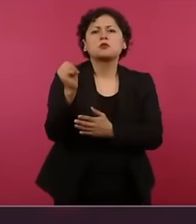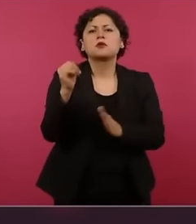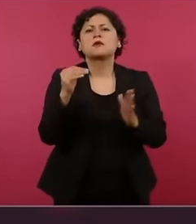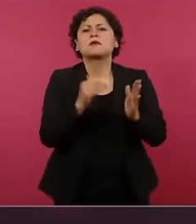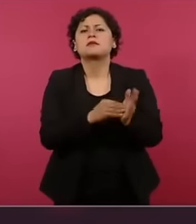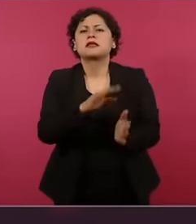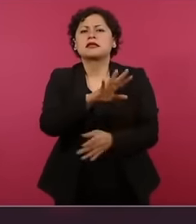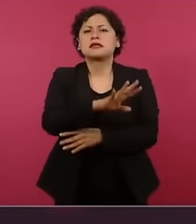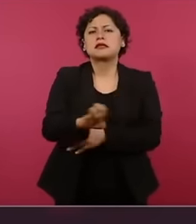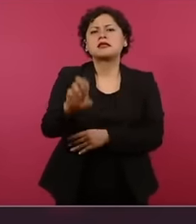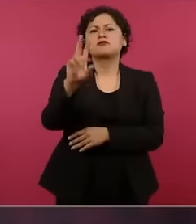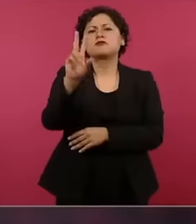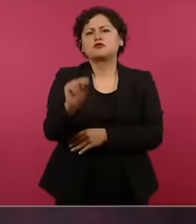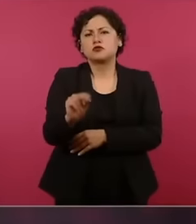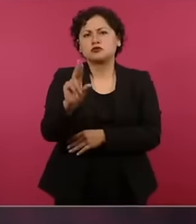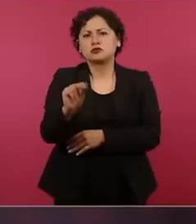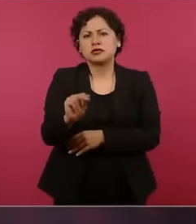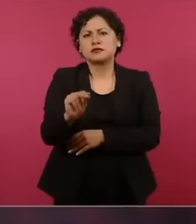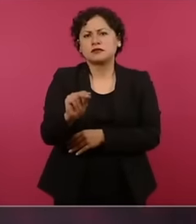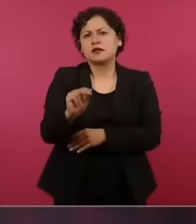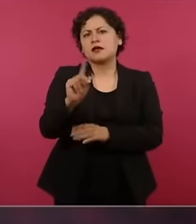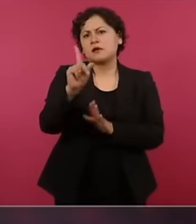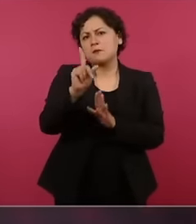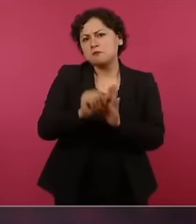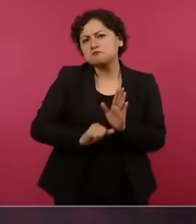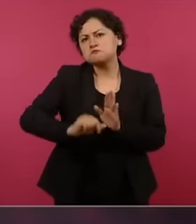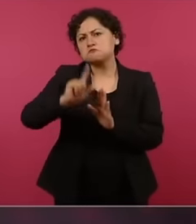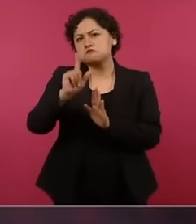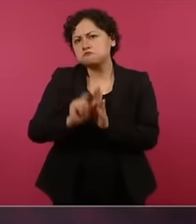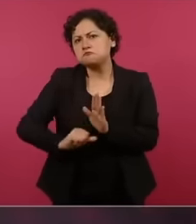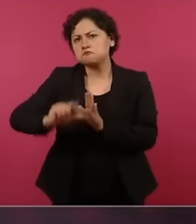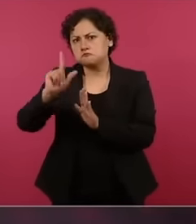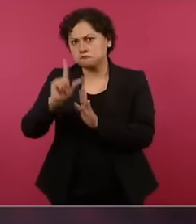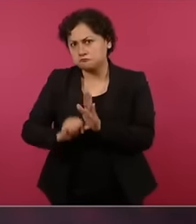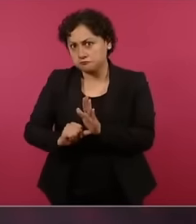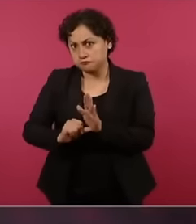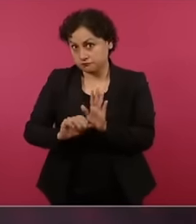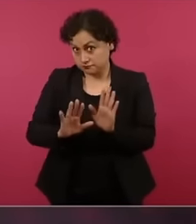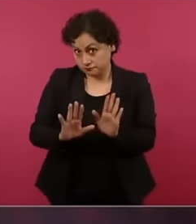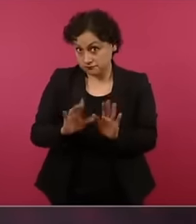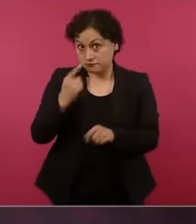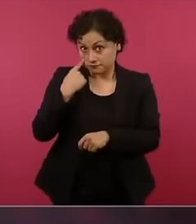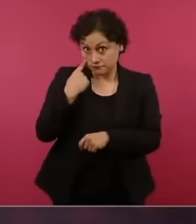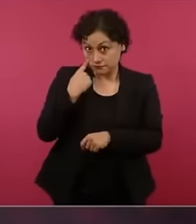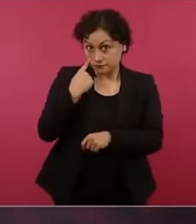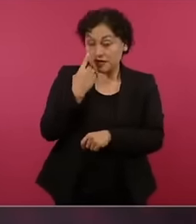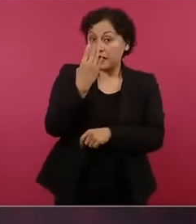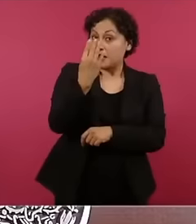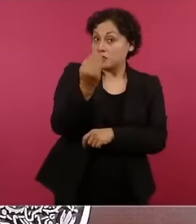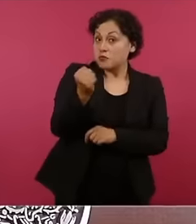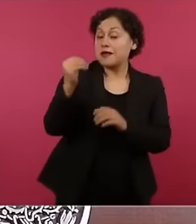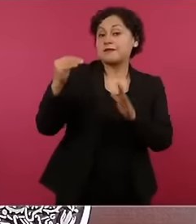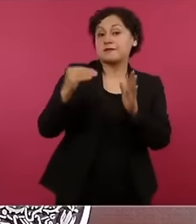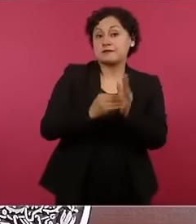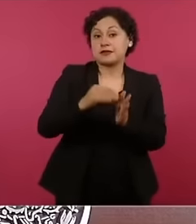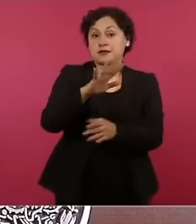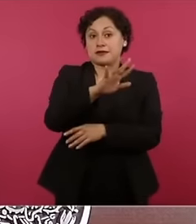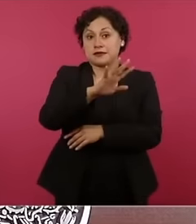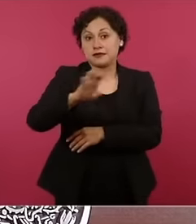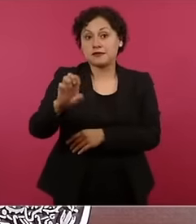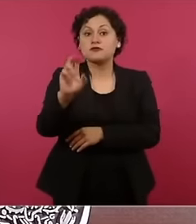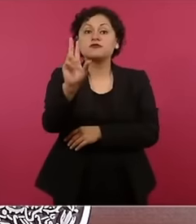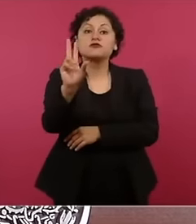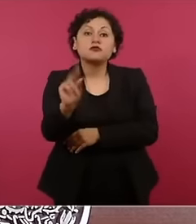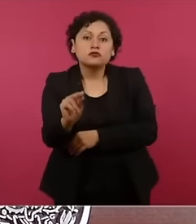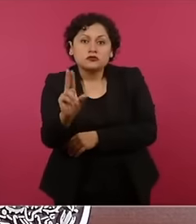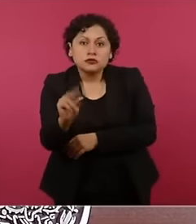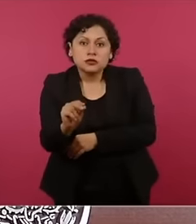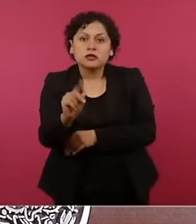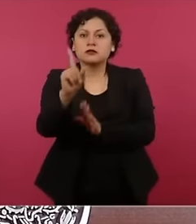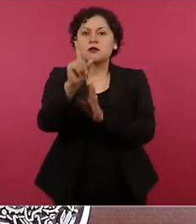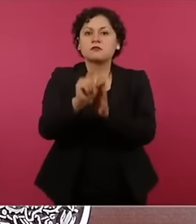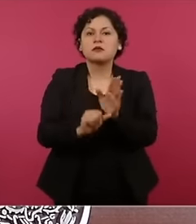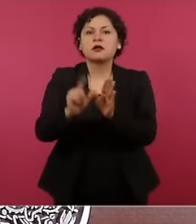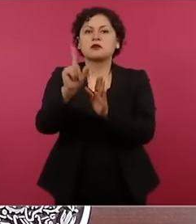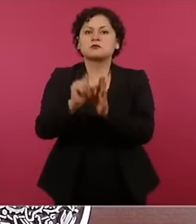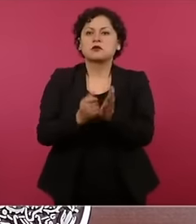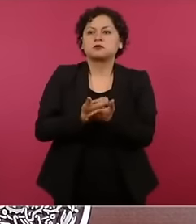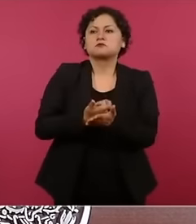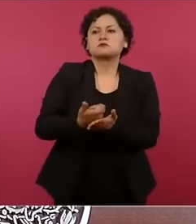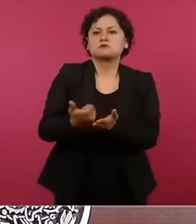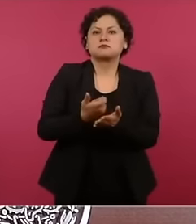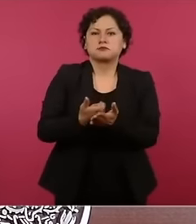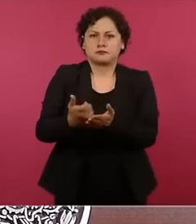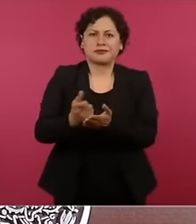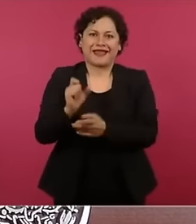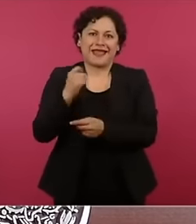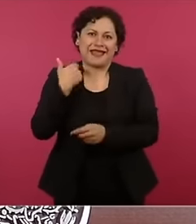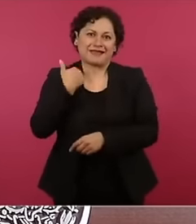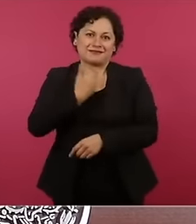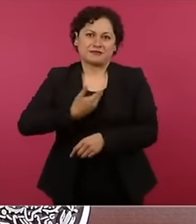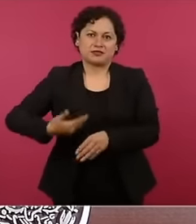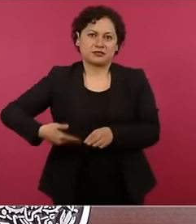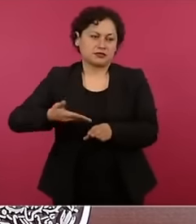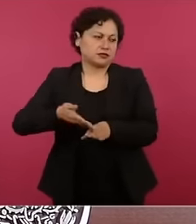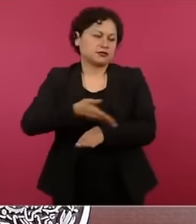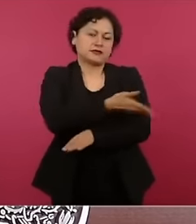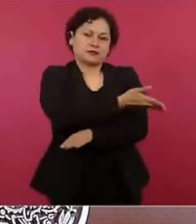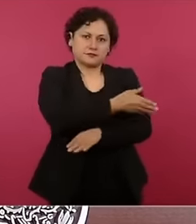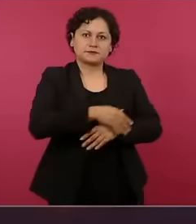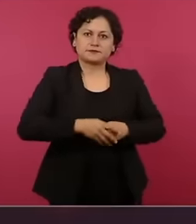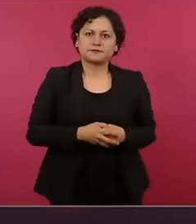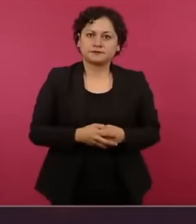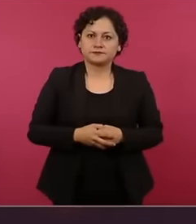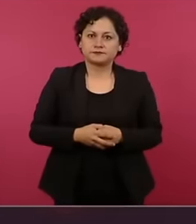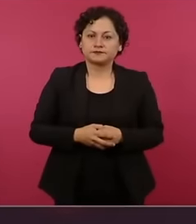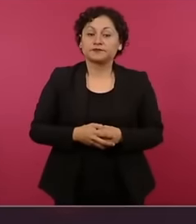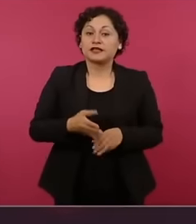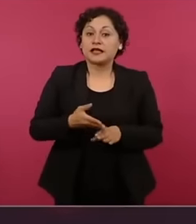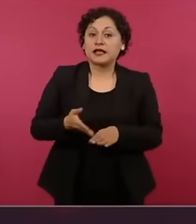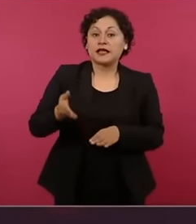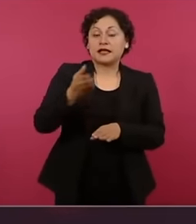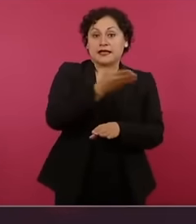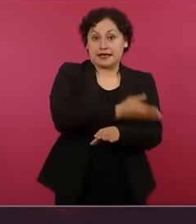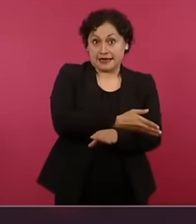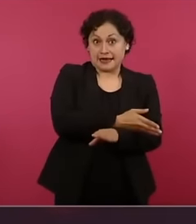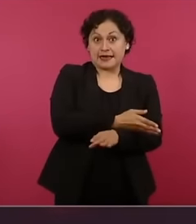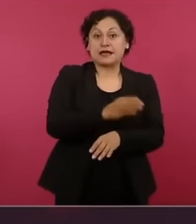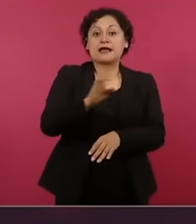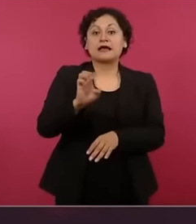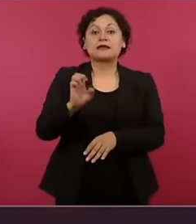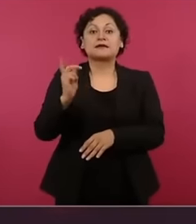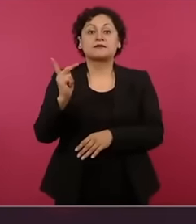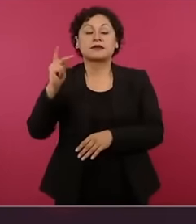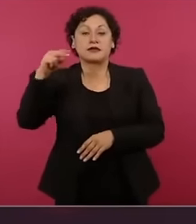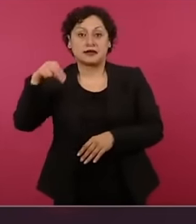per month 9,580 pesos per month at the end of Peña's government 11,000,952 pesos per month